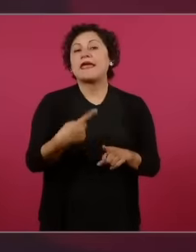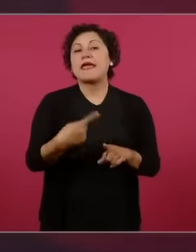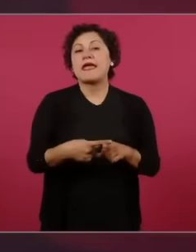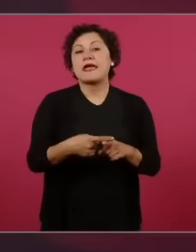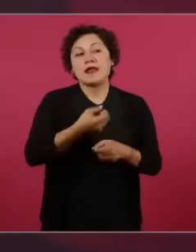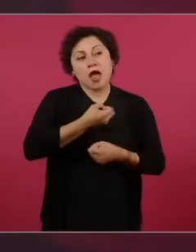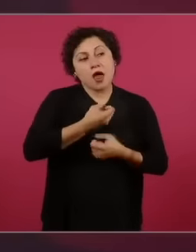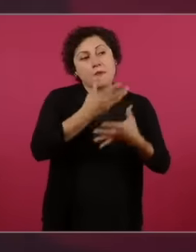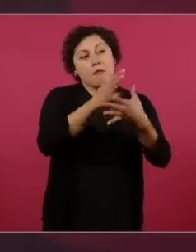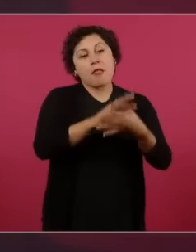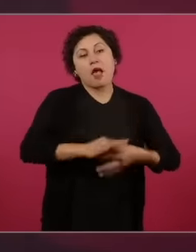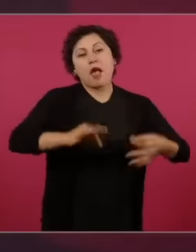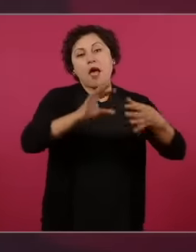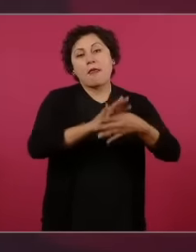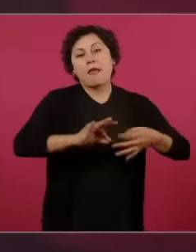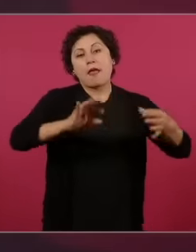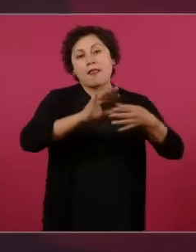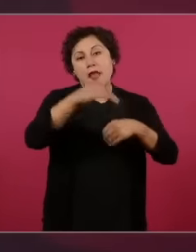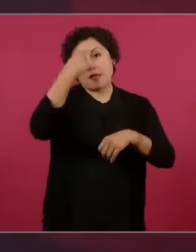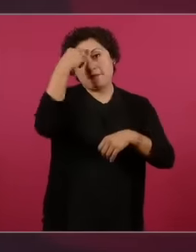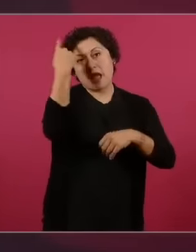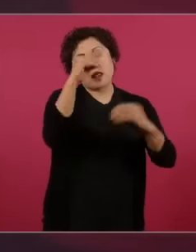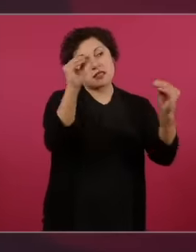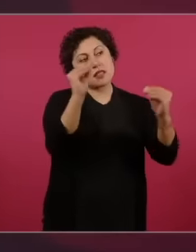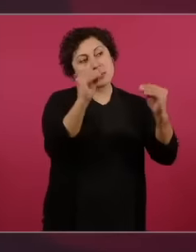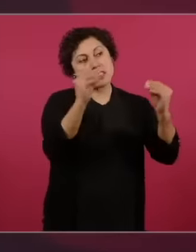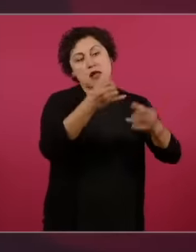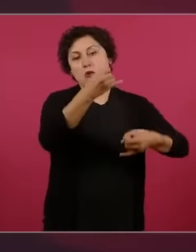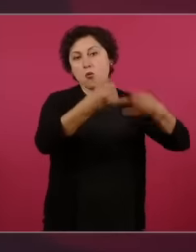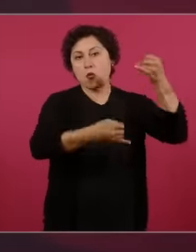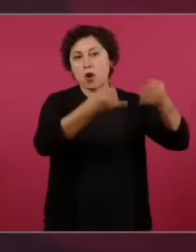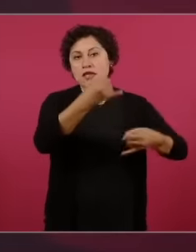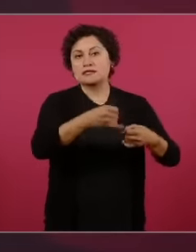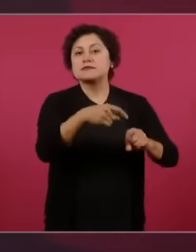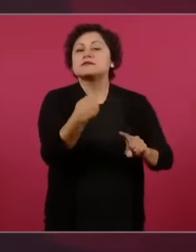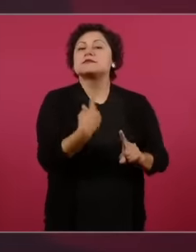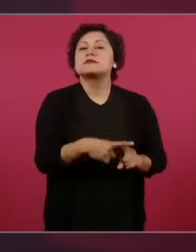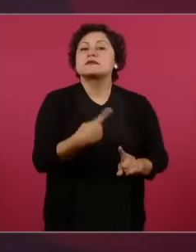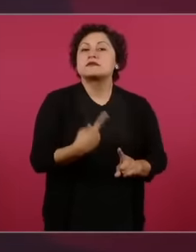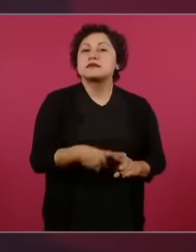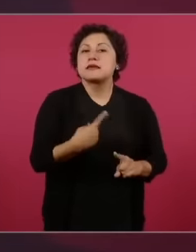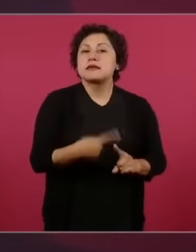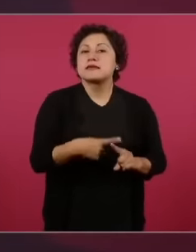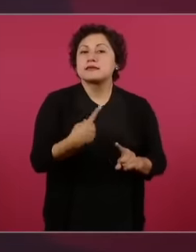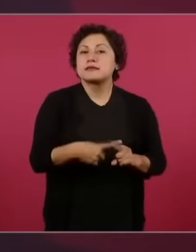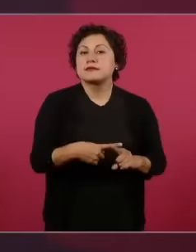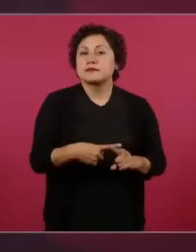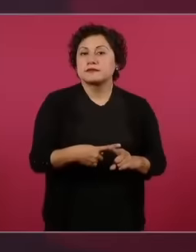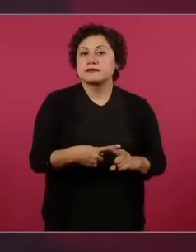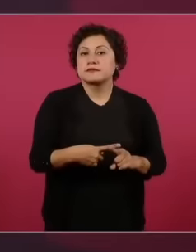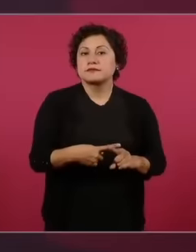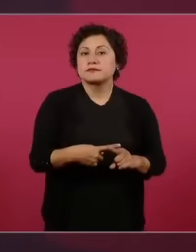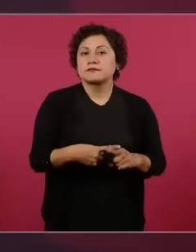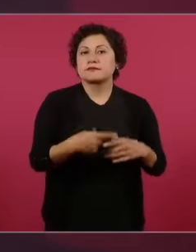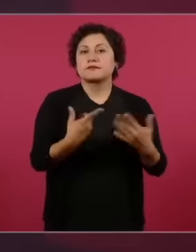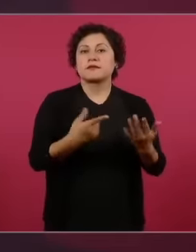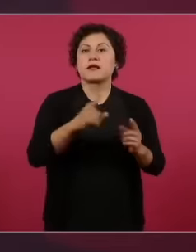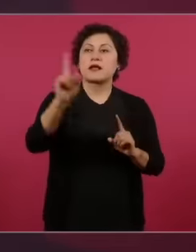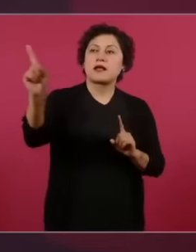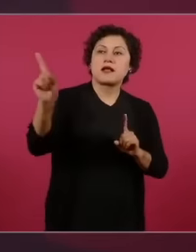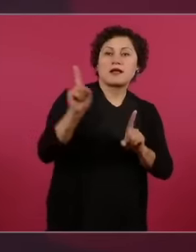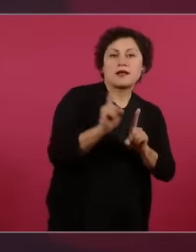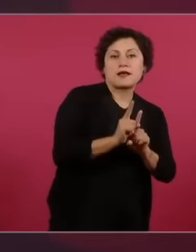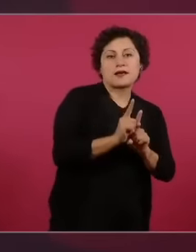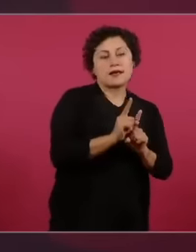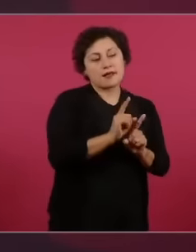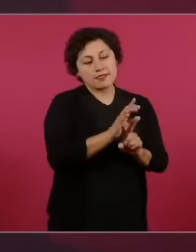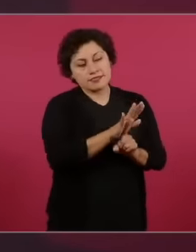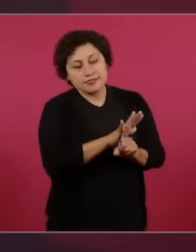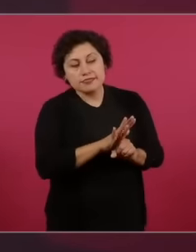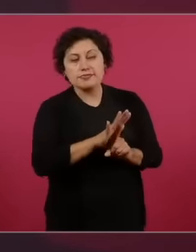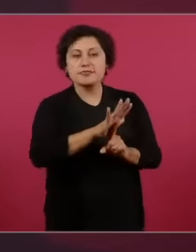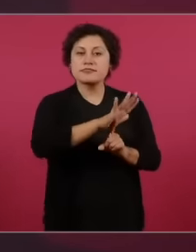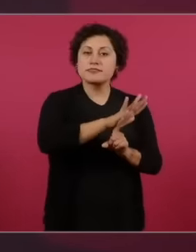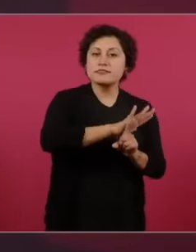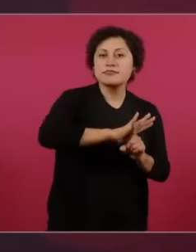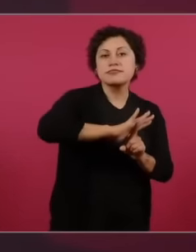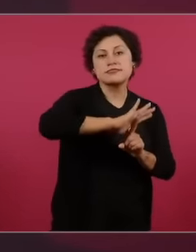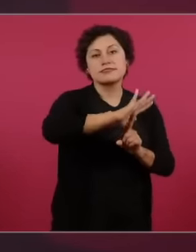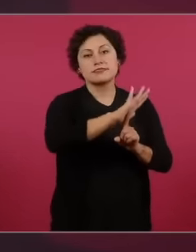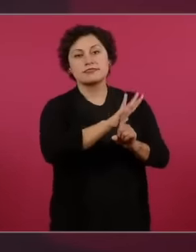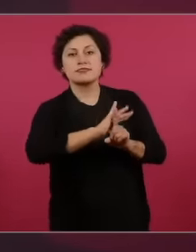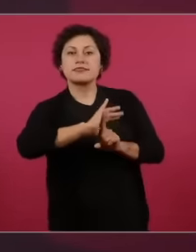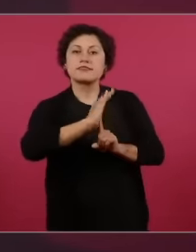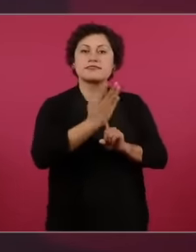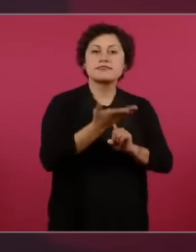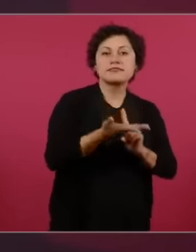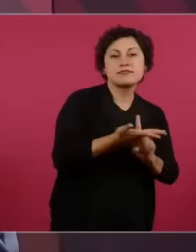the one who is going to visit him, the one who The one who makes the indecorous proposition invites him to lunch